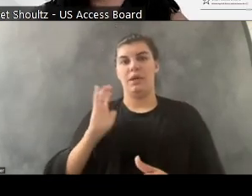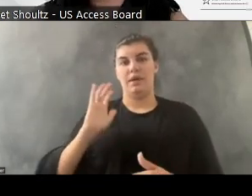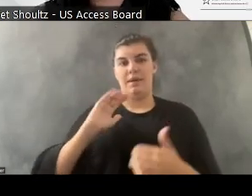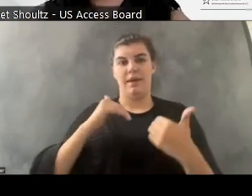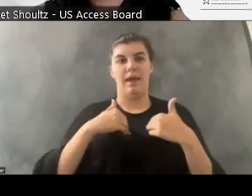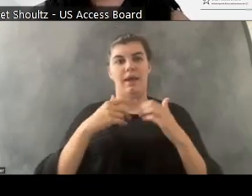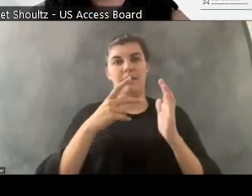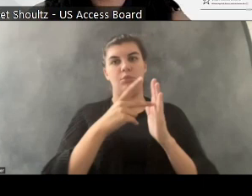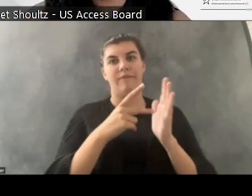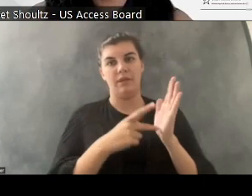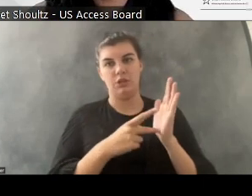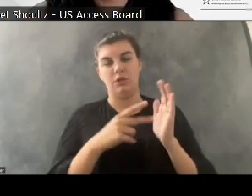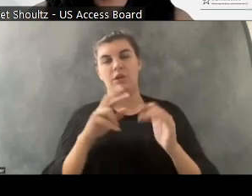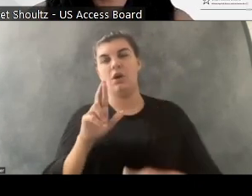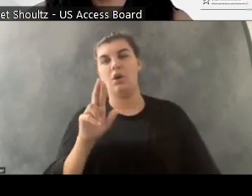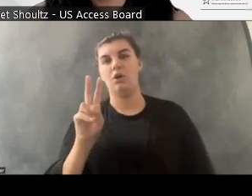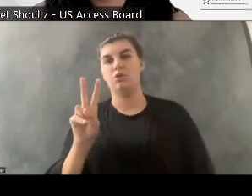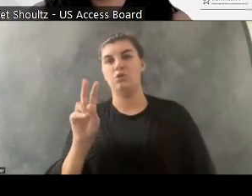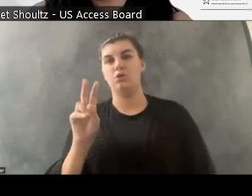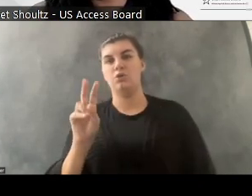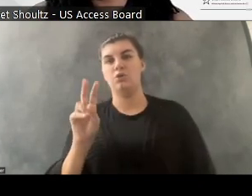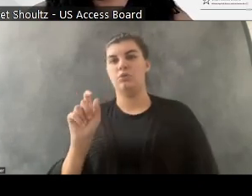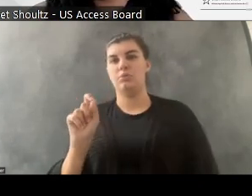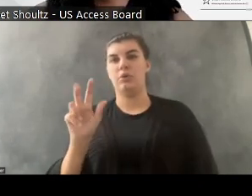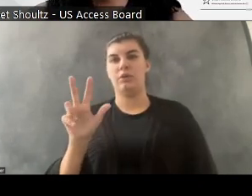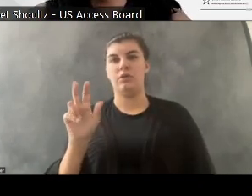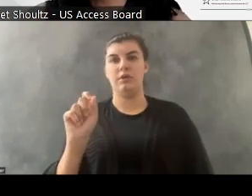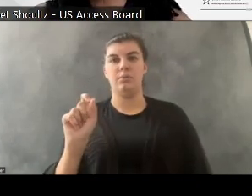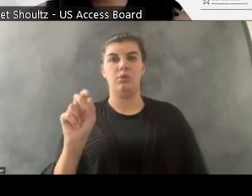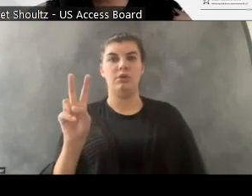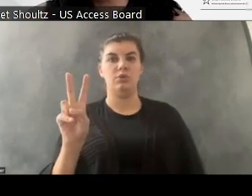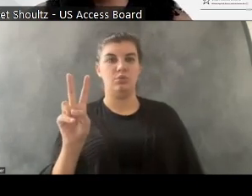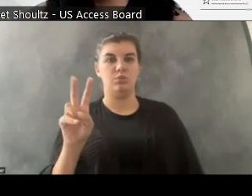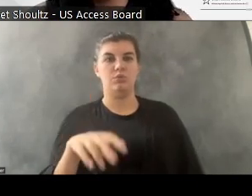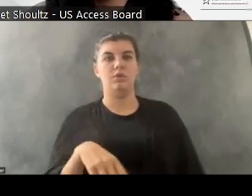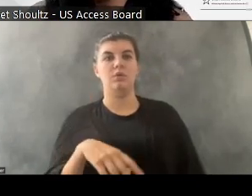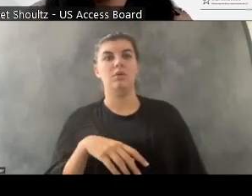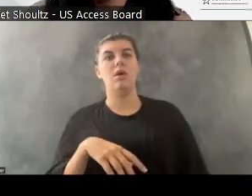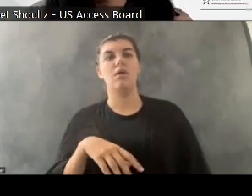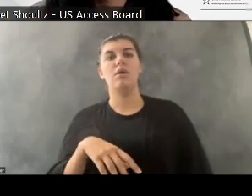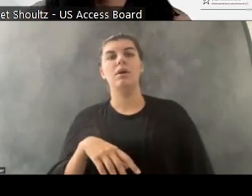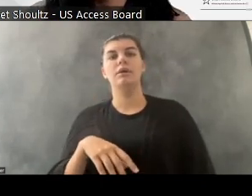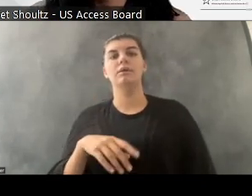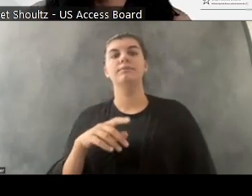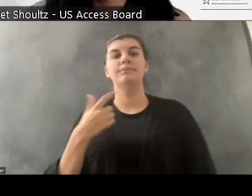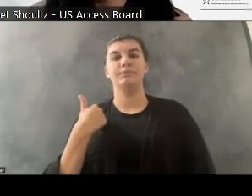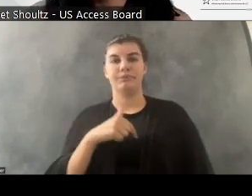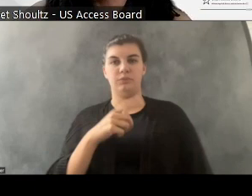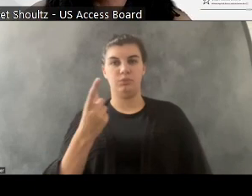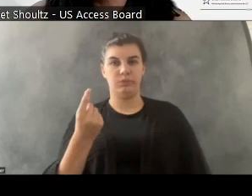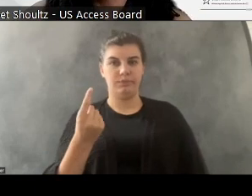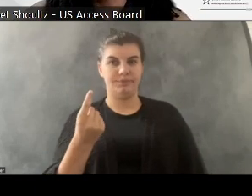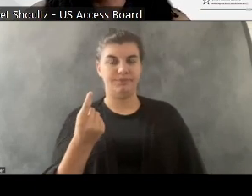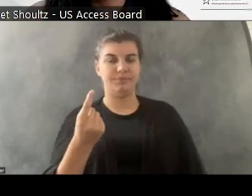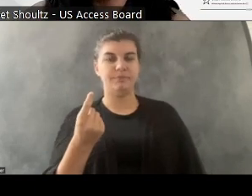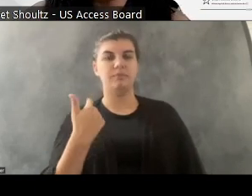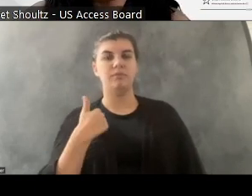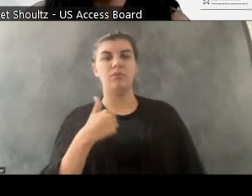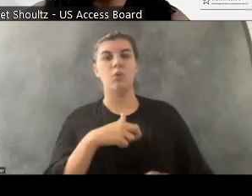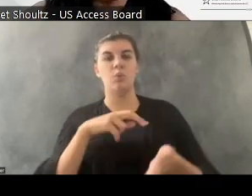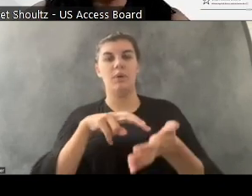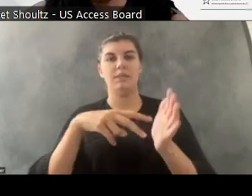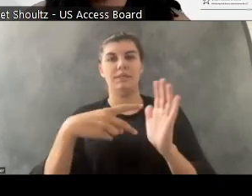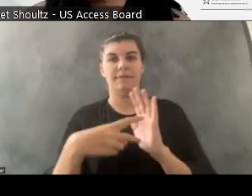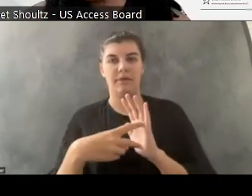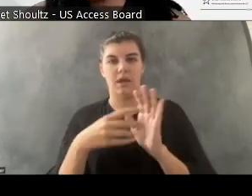at R202.3.2 transitional segments, and what we did in the final rule is we define transitional